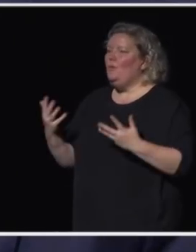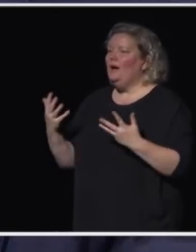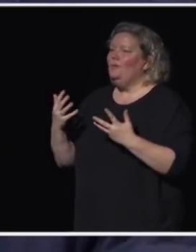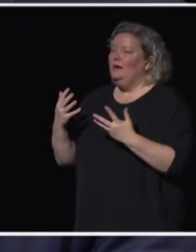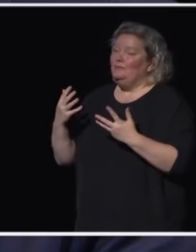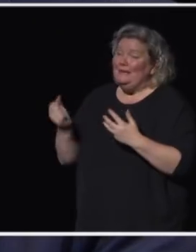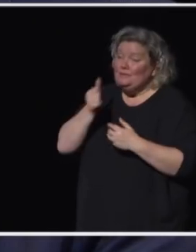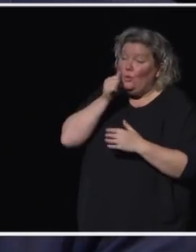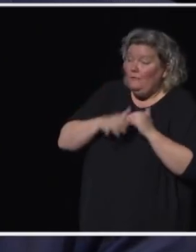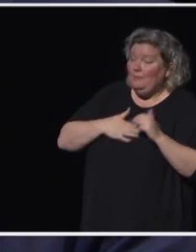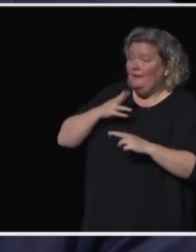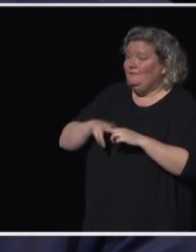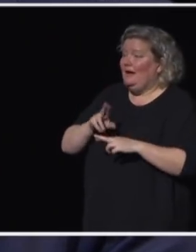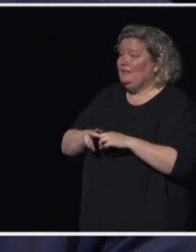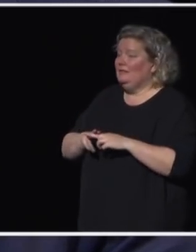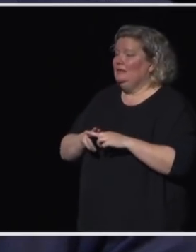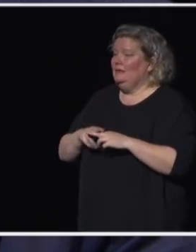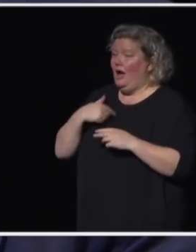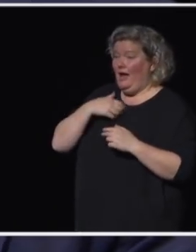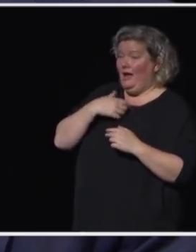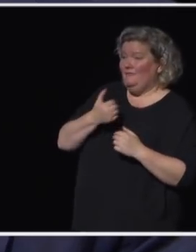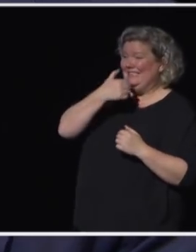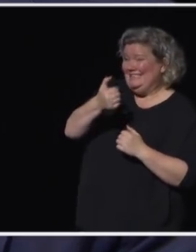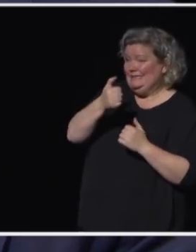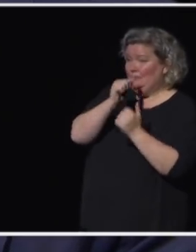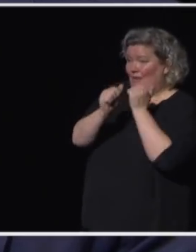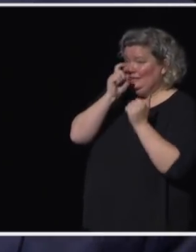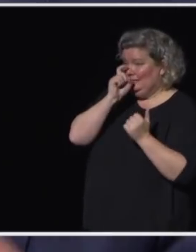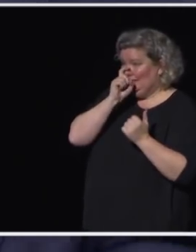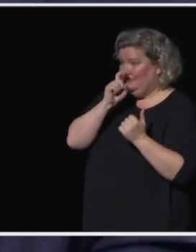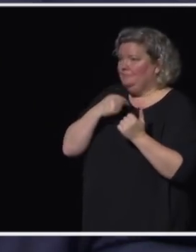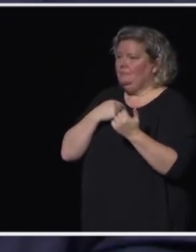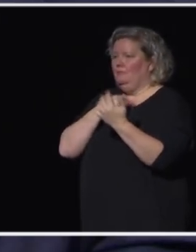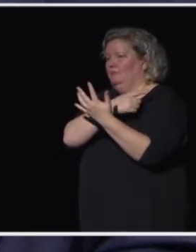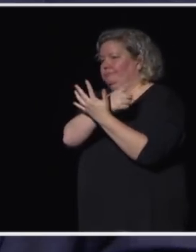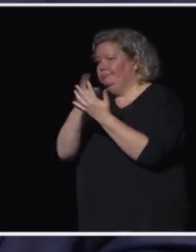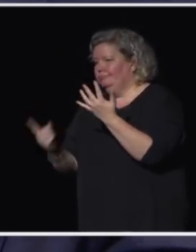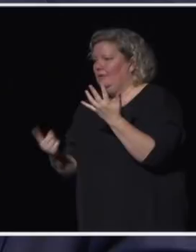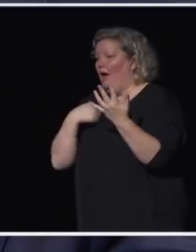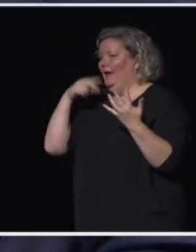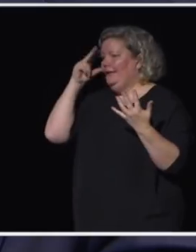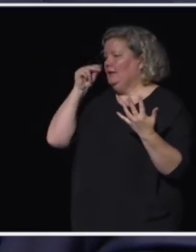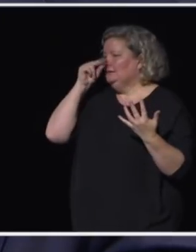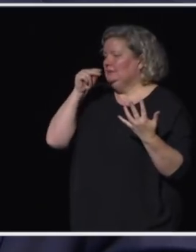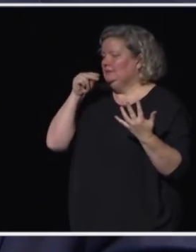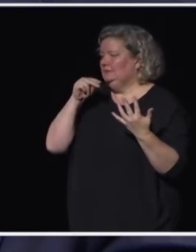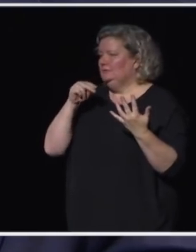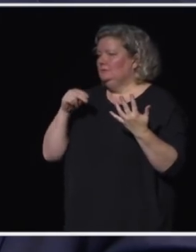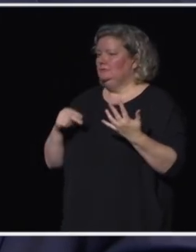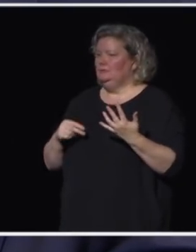about my dad was that I have six brothers and sisters and I'm the youngest of a pack that, you know, were born basically within four years.